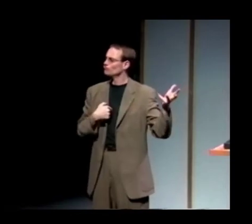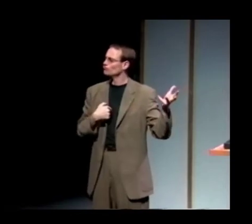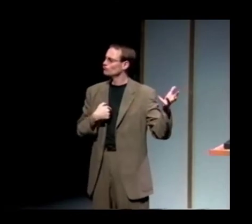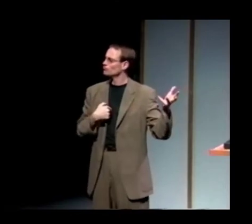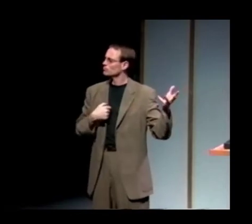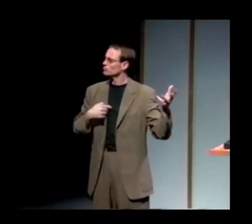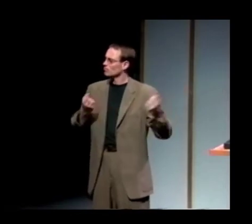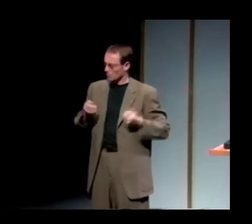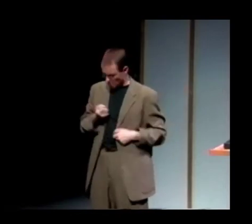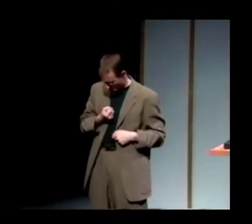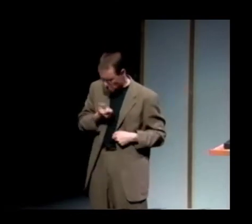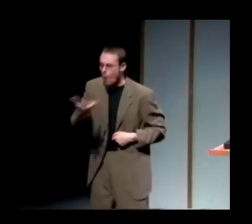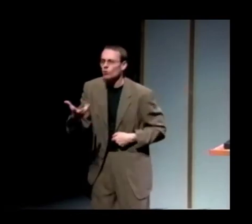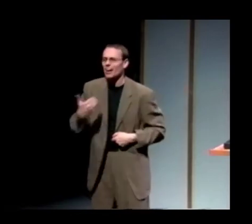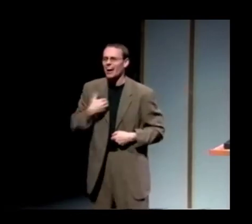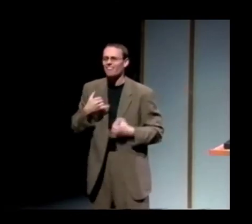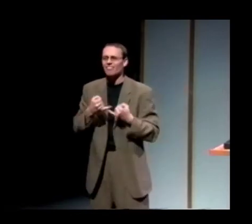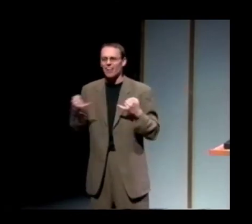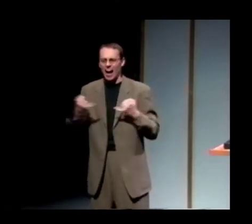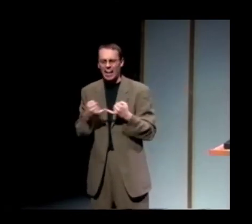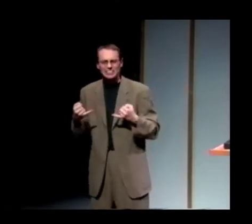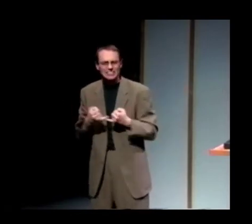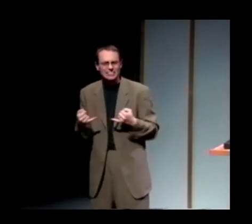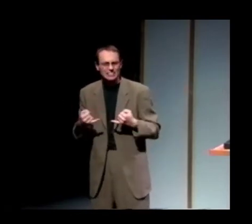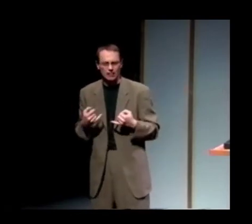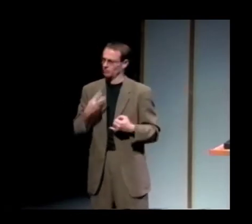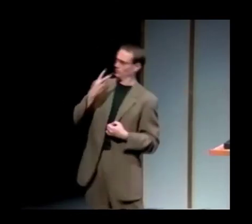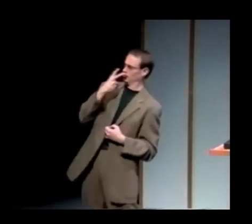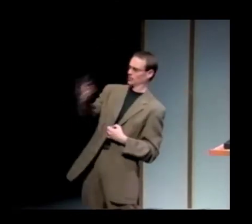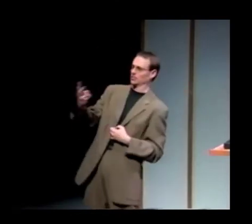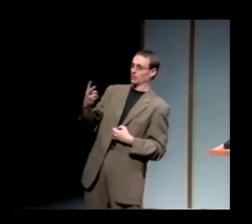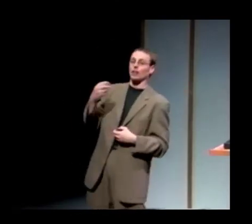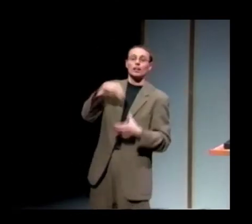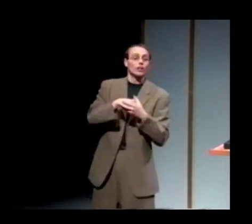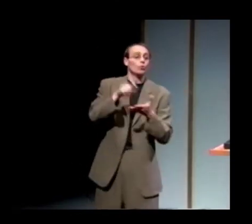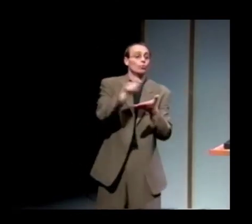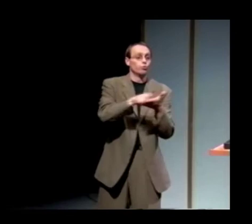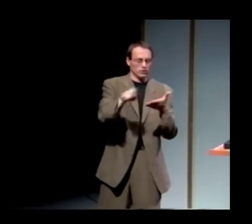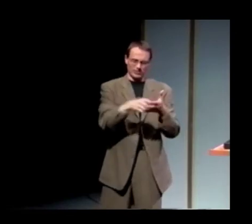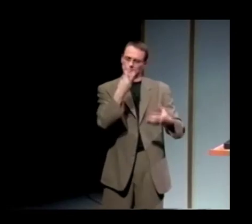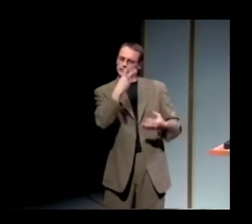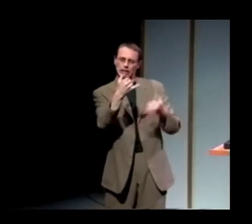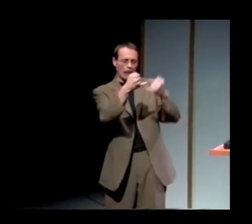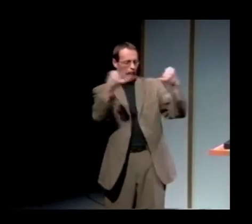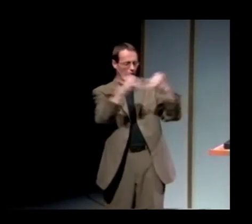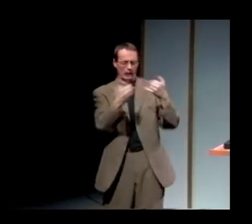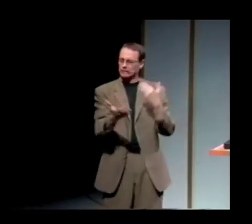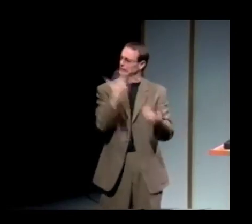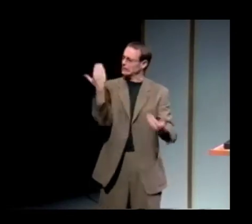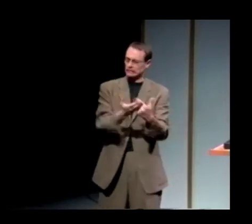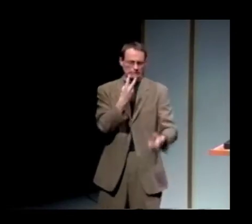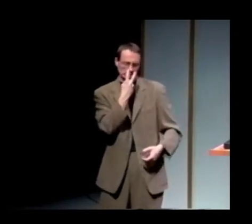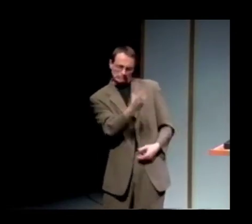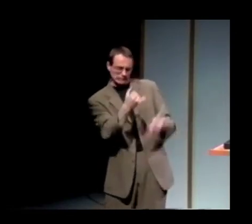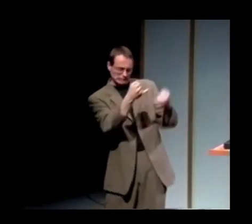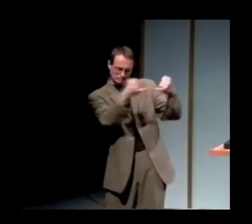I WAS VERY CONFUSED BECAUSE POETRY HAS LINES, AND I DIDN'T SEE THAT IN ASL. I CAN SEE IT IN WRITTEN.